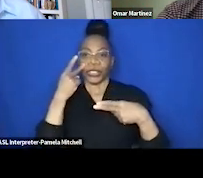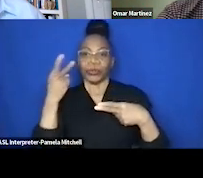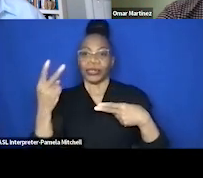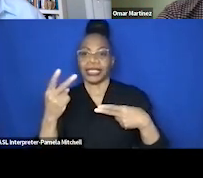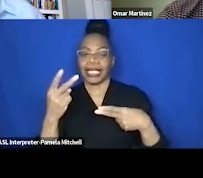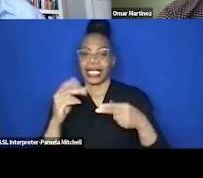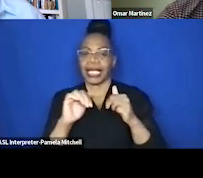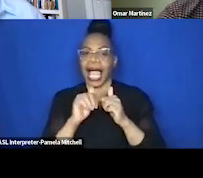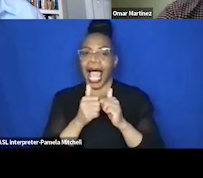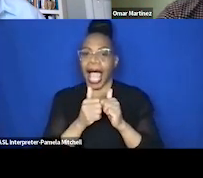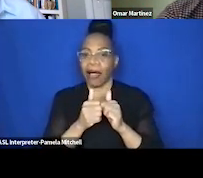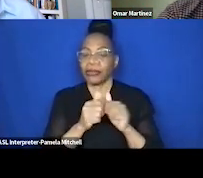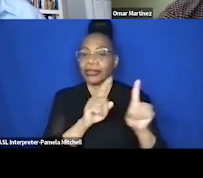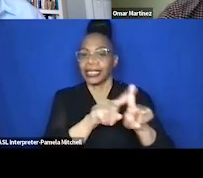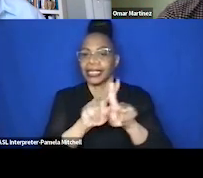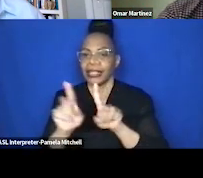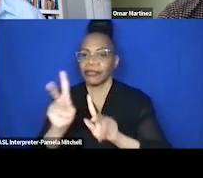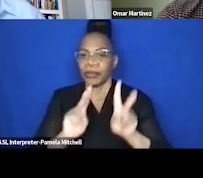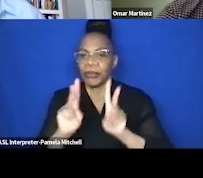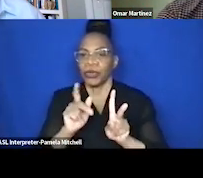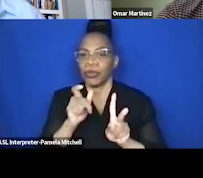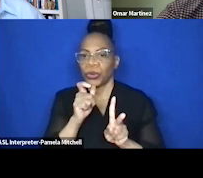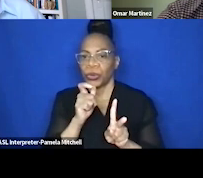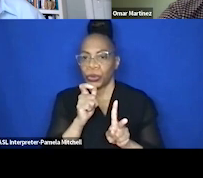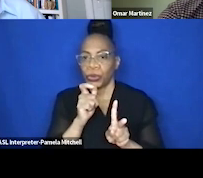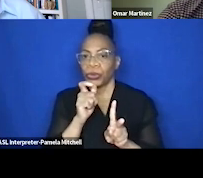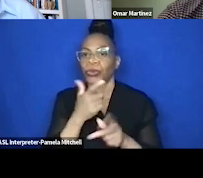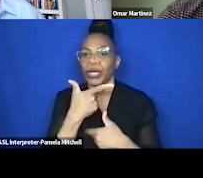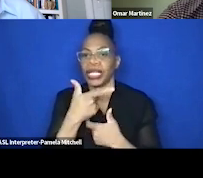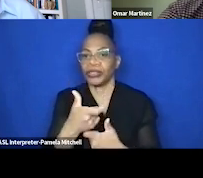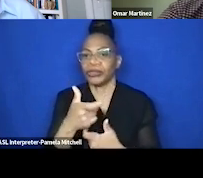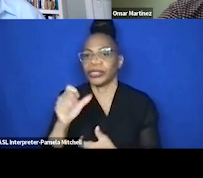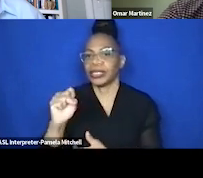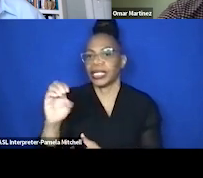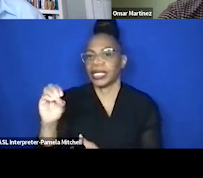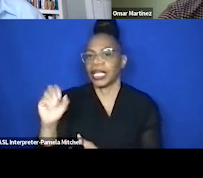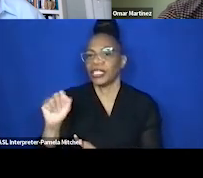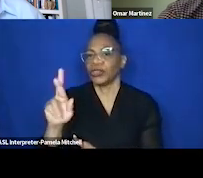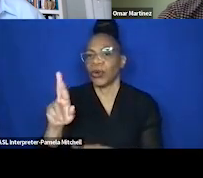that were interested in SOAR, but they did not have any medical history